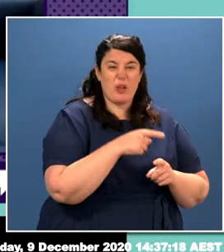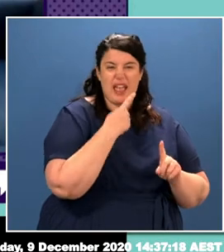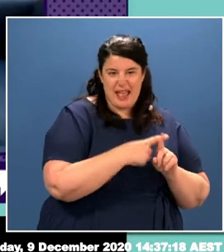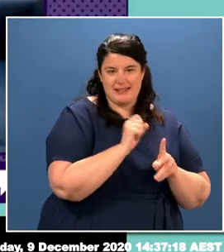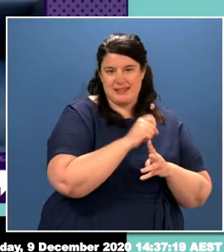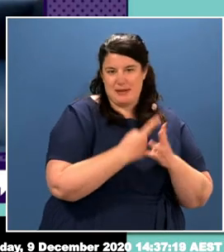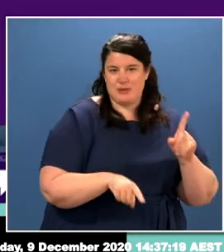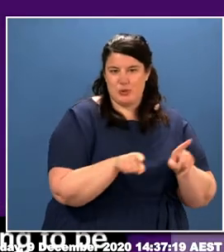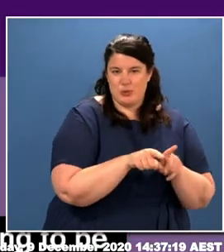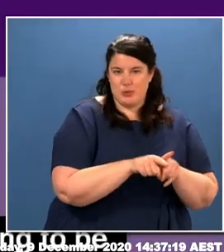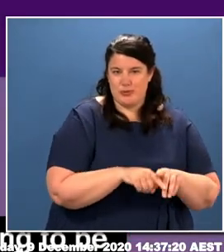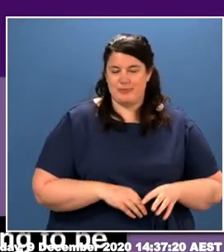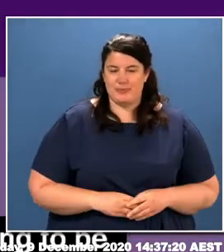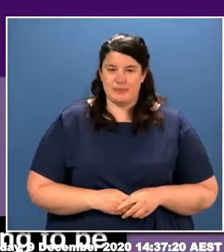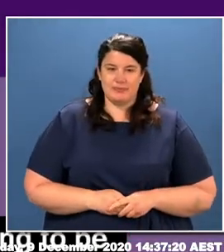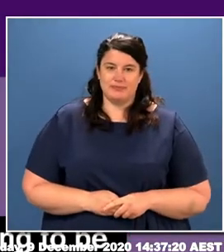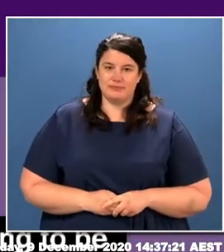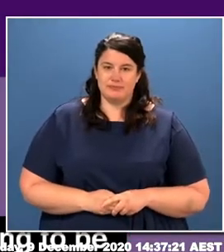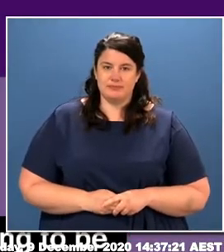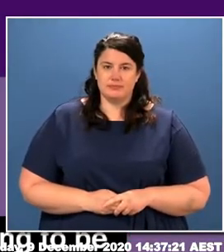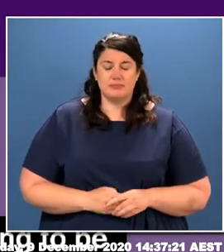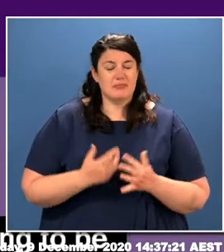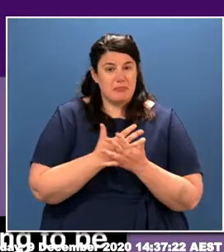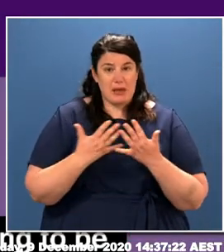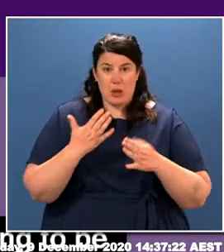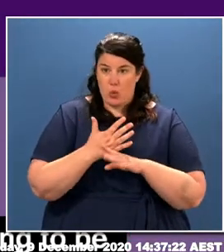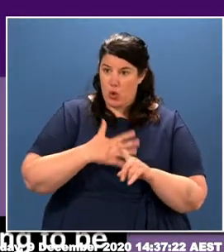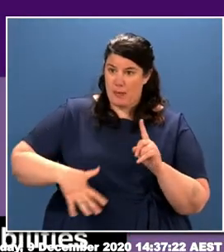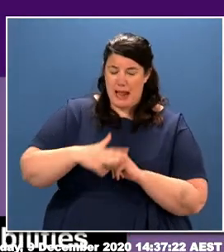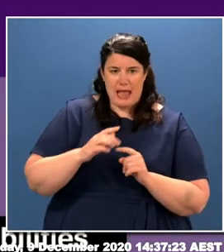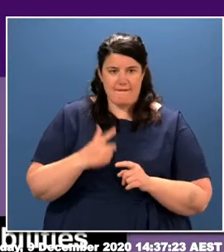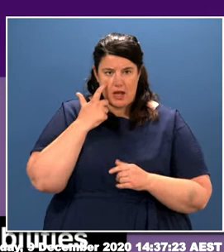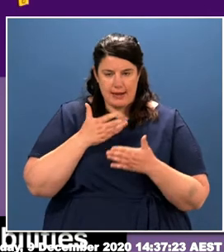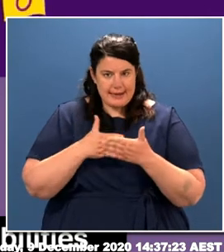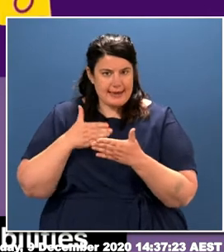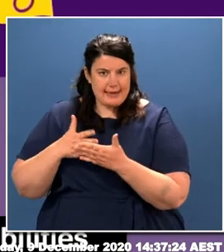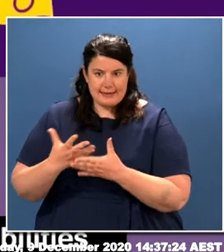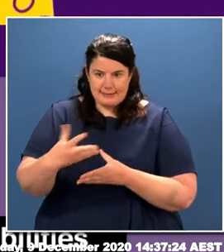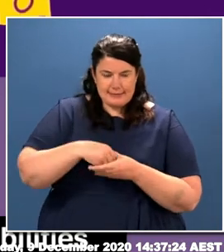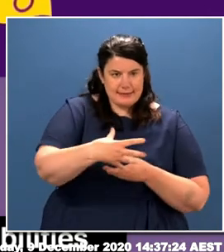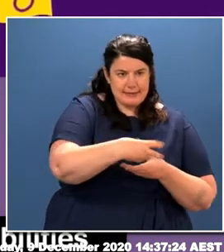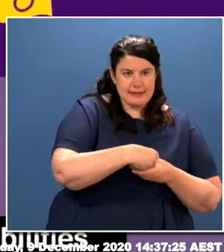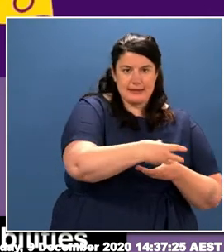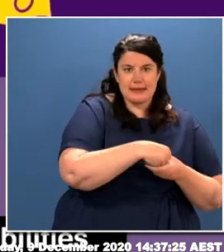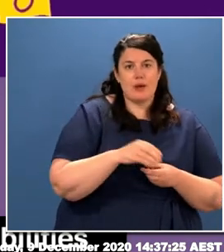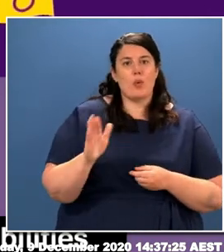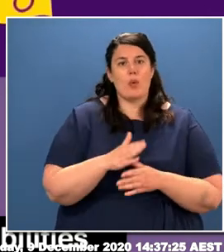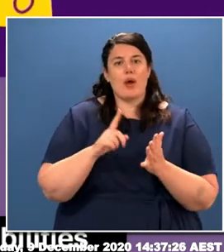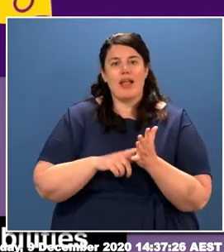Despite best intentions, many workplaces are struggling to be inclusive and accessible to LGBTI+ people with disabilities.